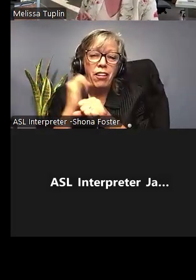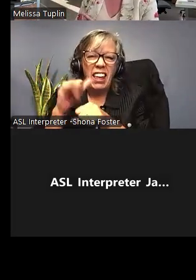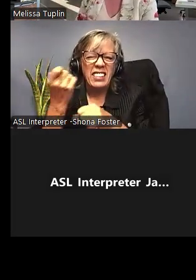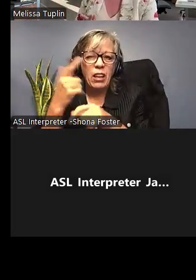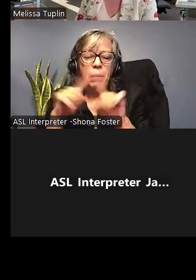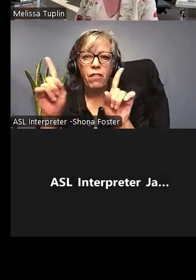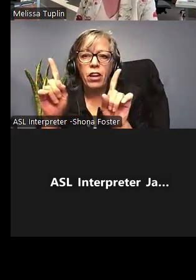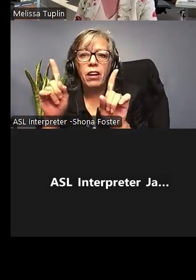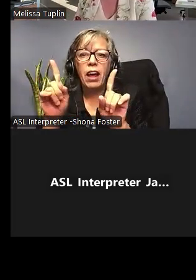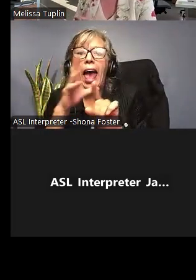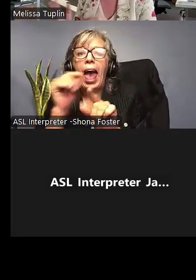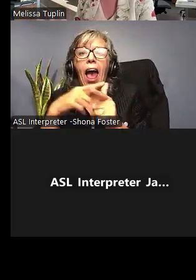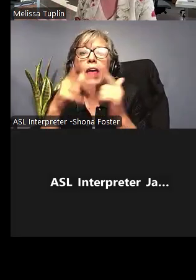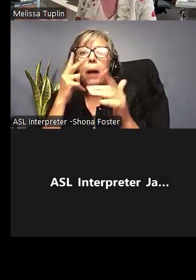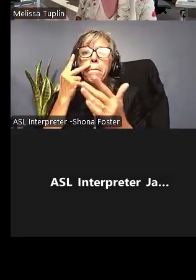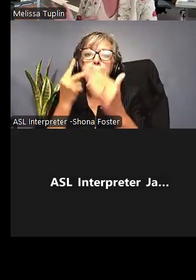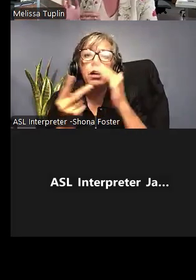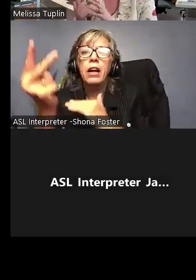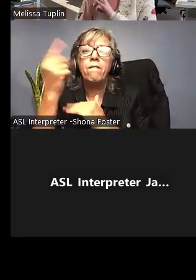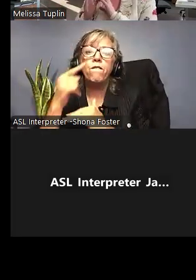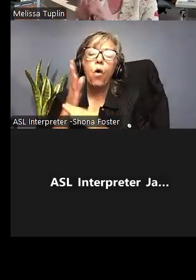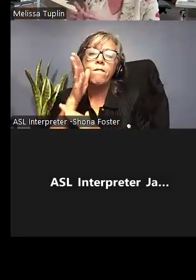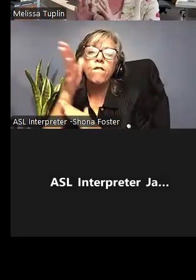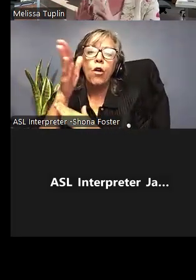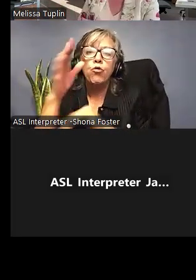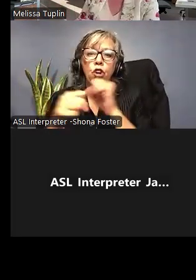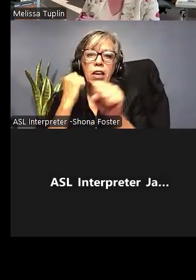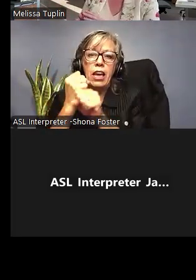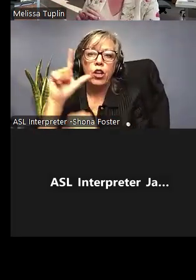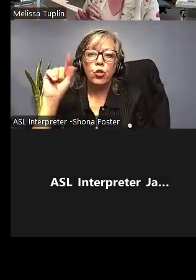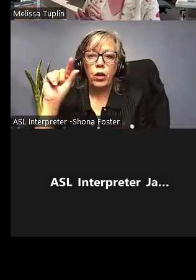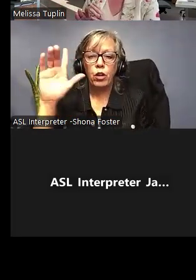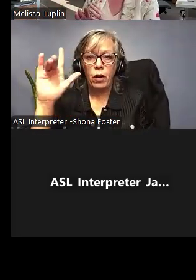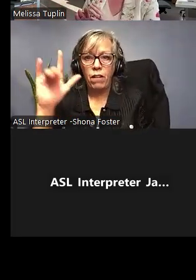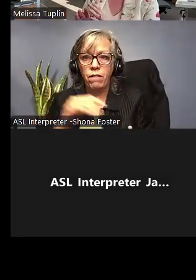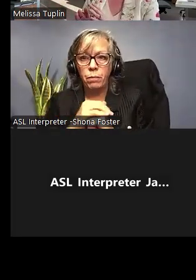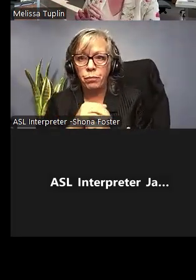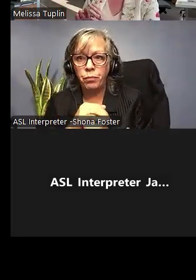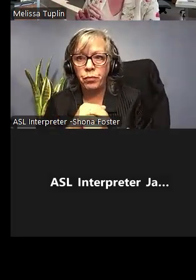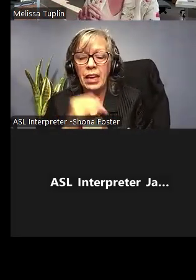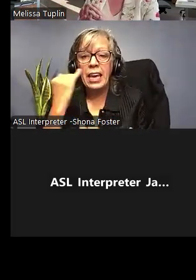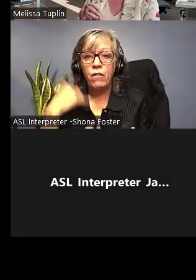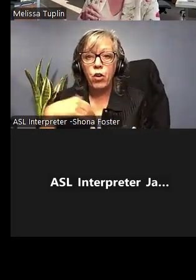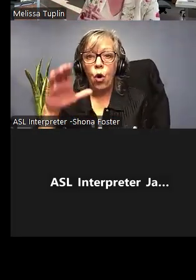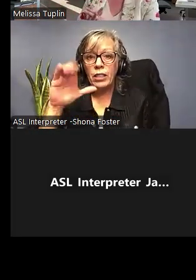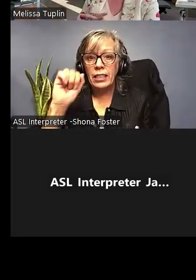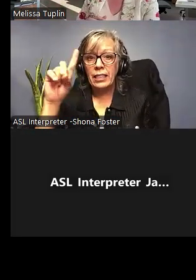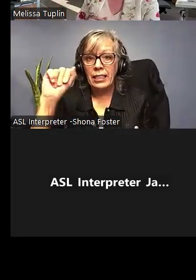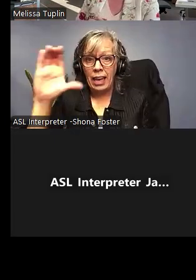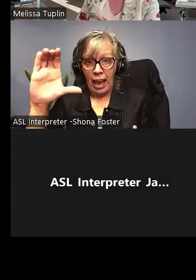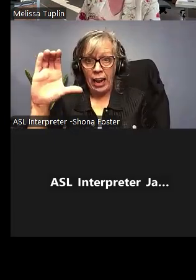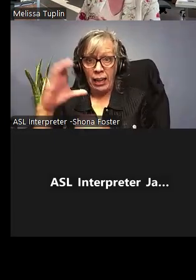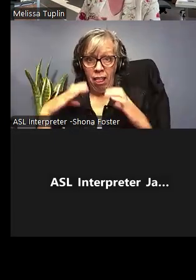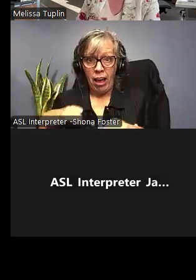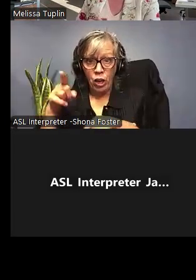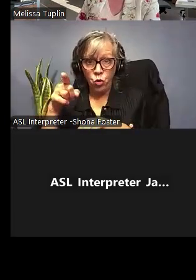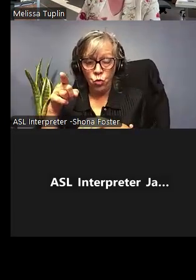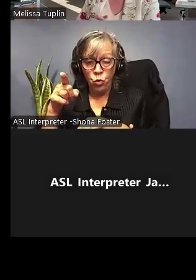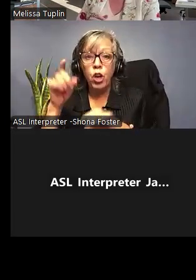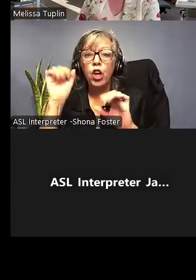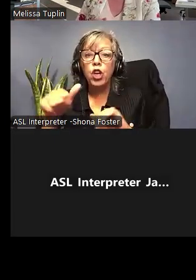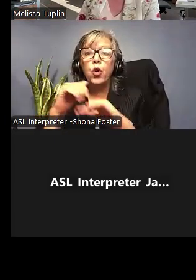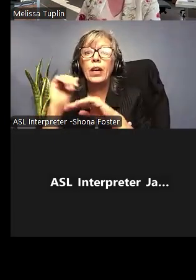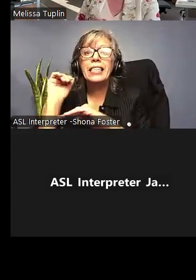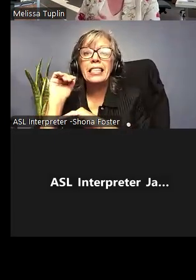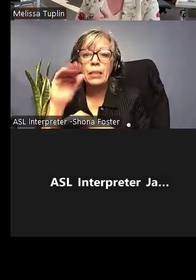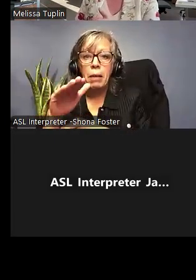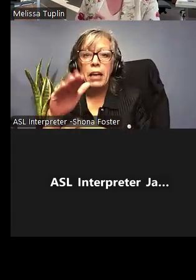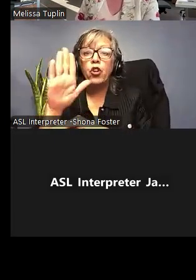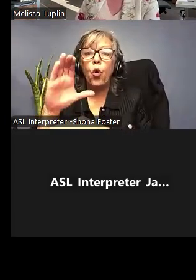fiscal year beginning in 2025. If you are a CADAC client, you can submit your CADAC form.